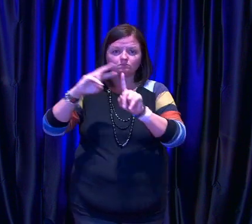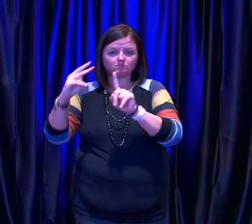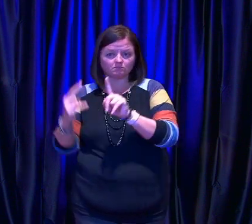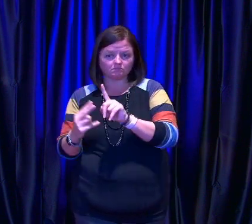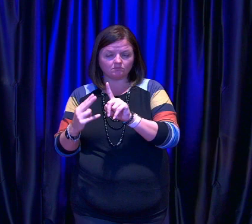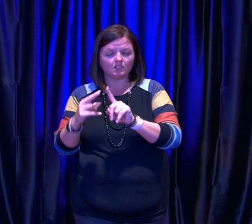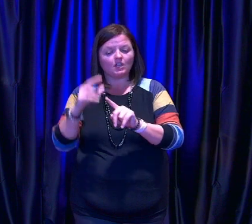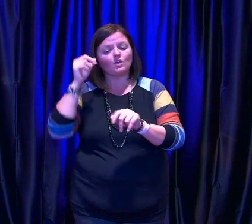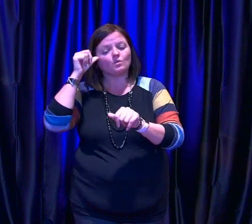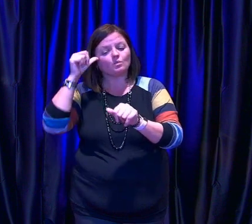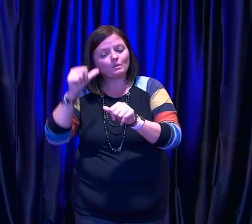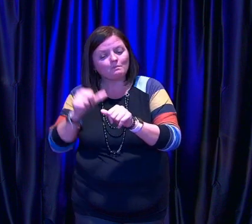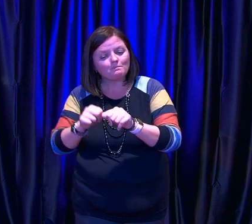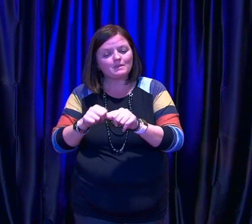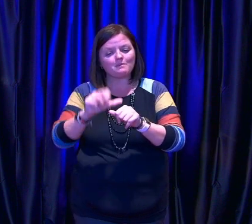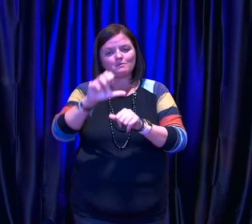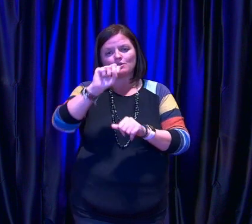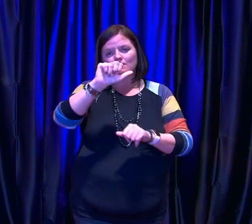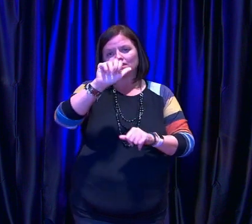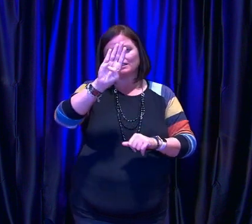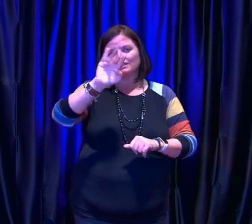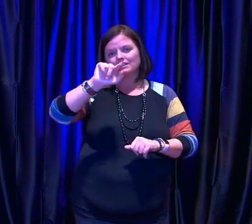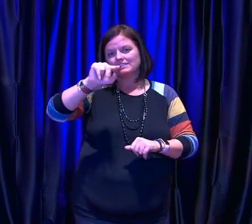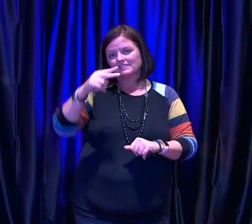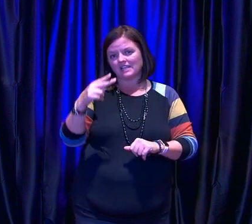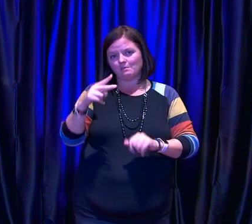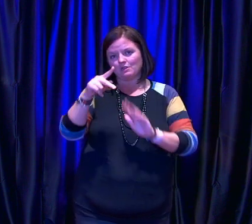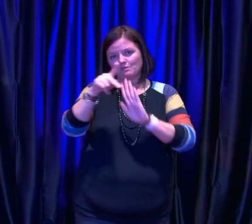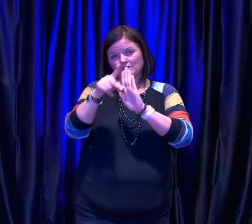remember the sabbath principle instead of